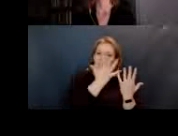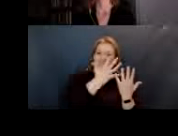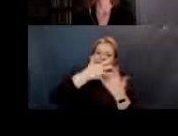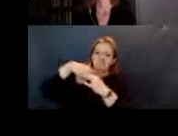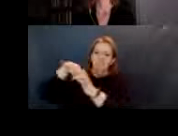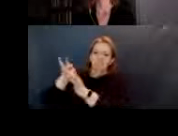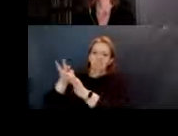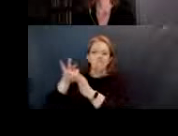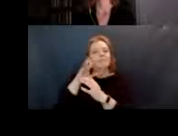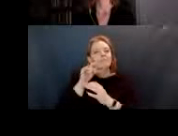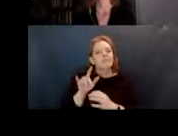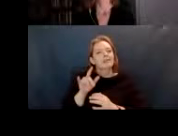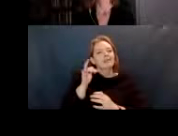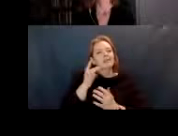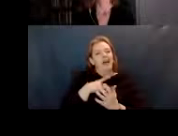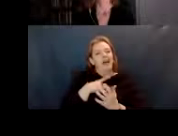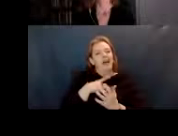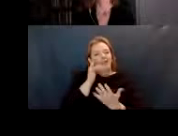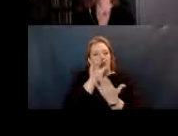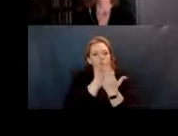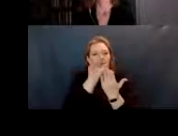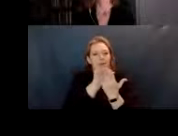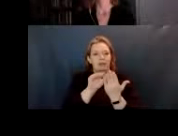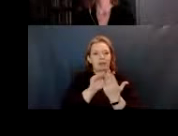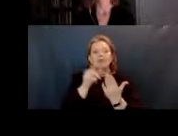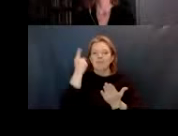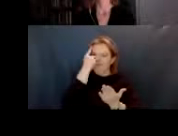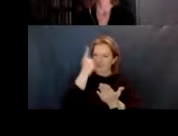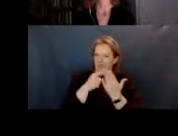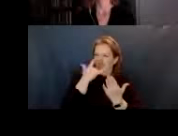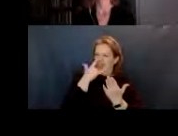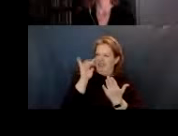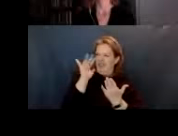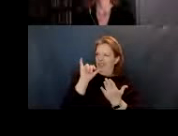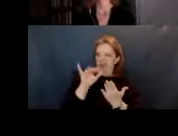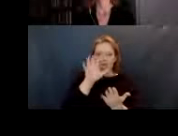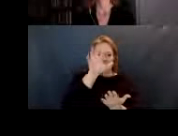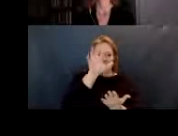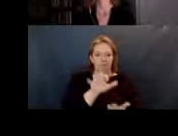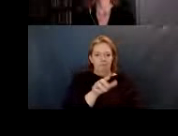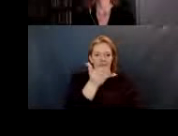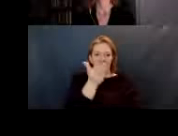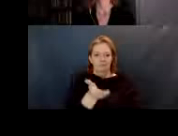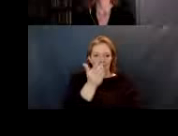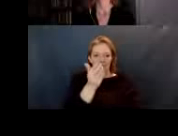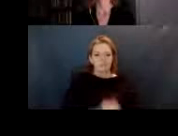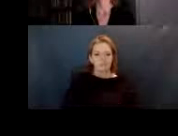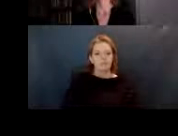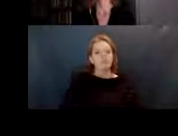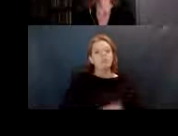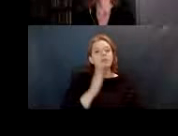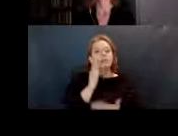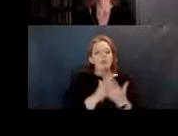these vowel structures. So that's what they look like, you know, some of these go faster than others,